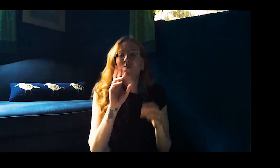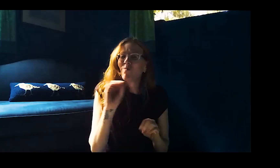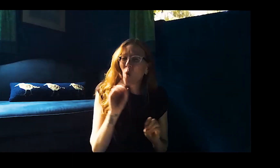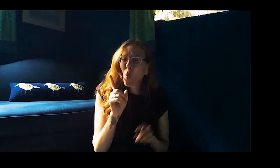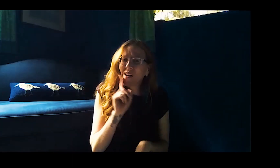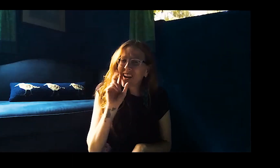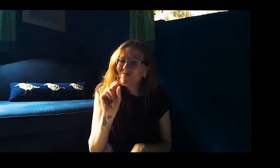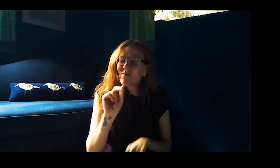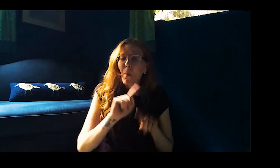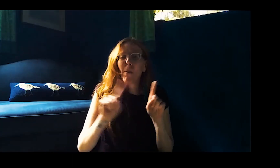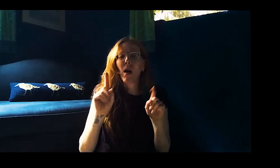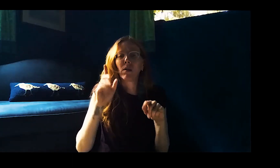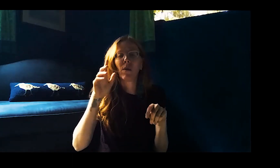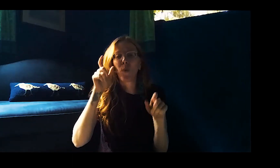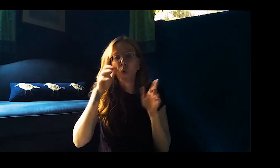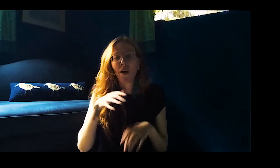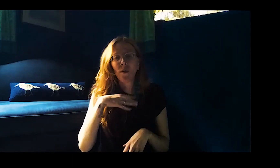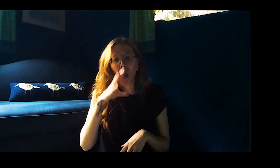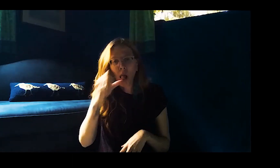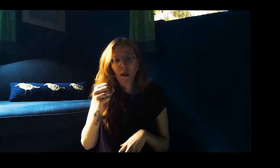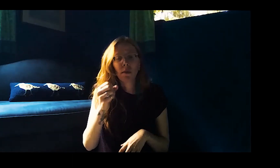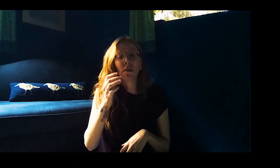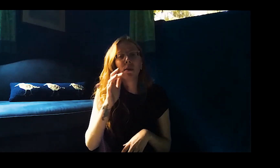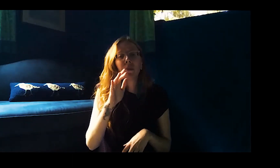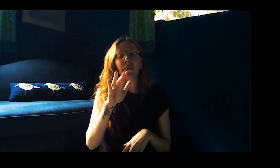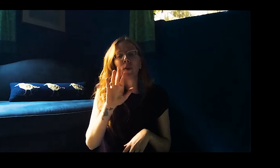No deaf photographers, honestly. The people who captured my attention and